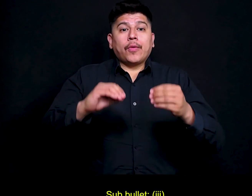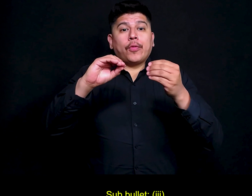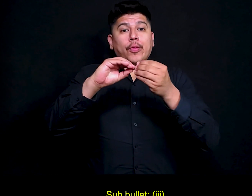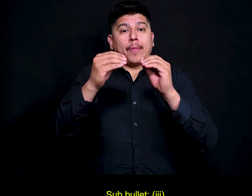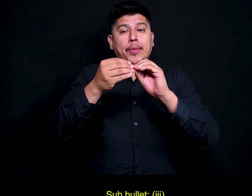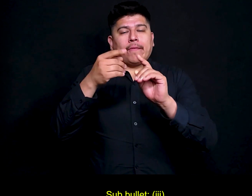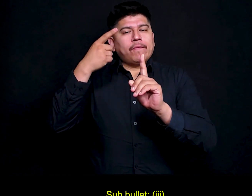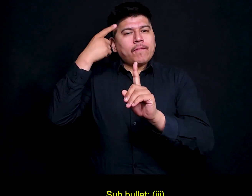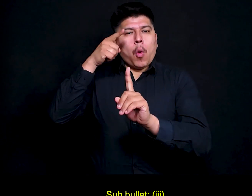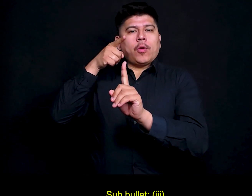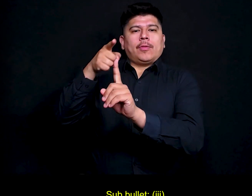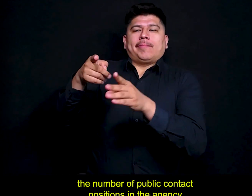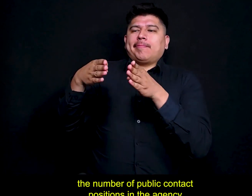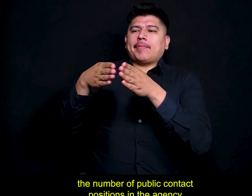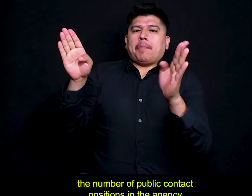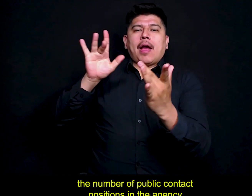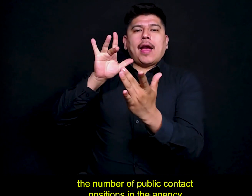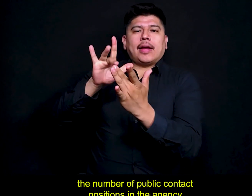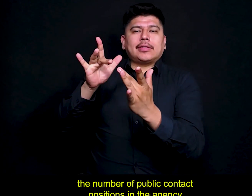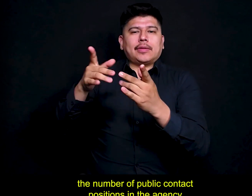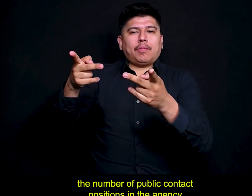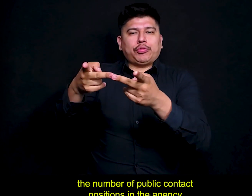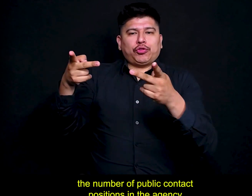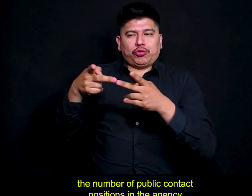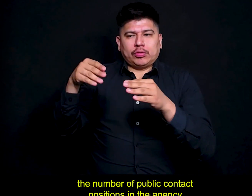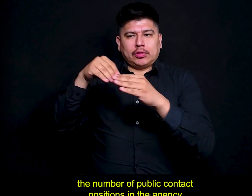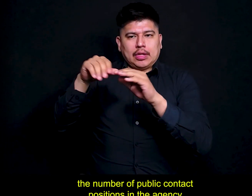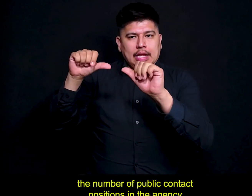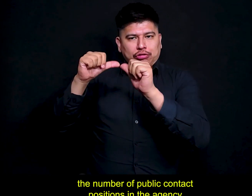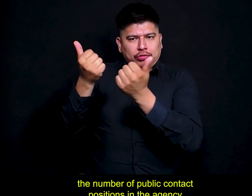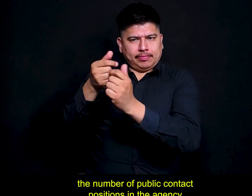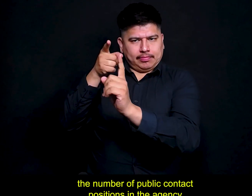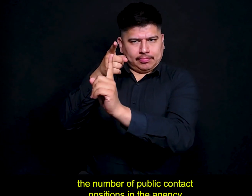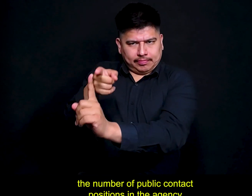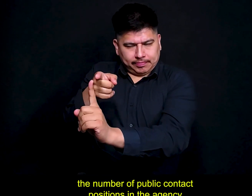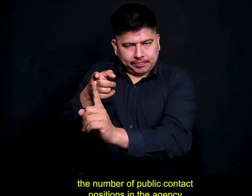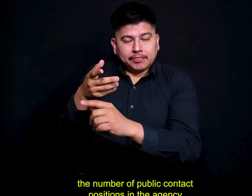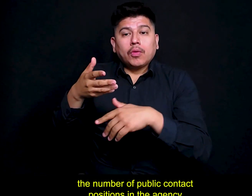Sub bullet: (iii) the number of public contact positions in the agency